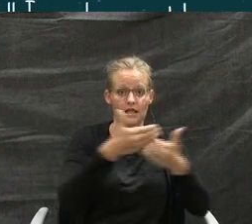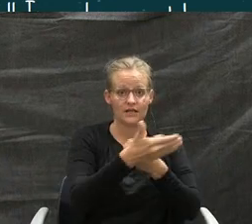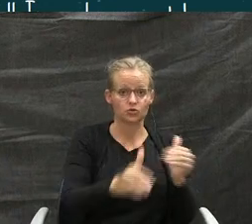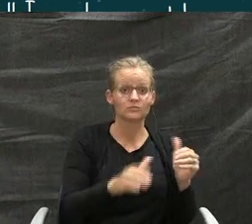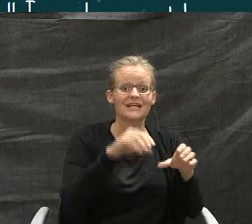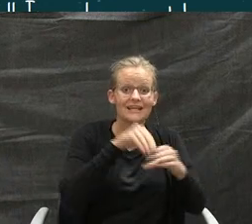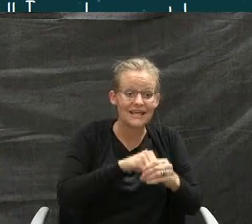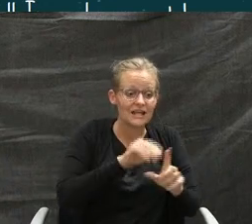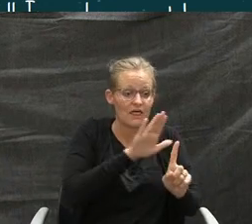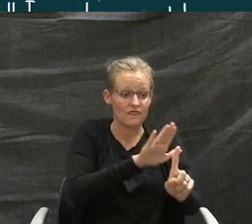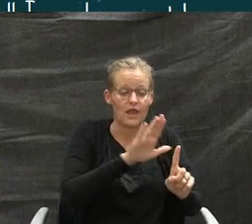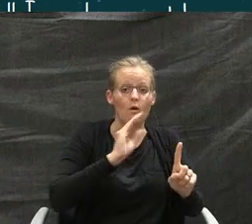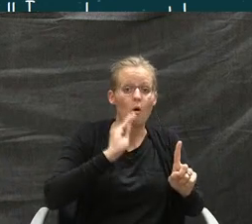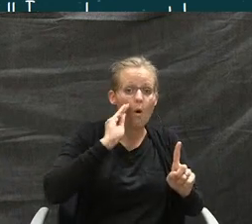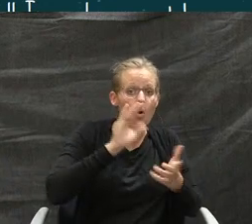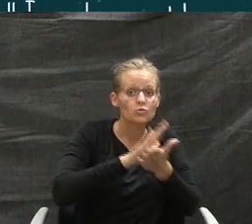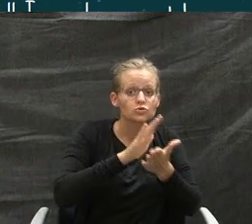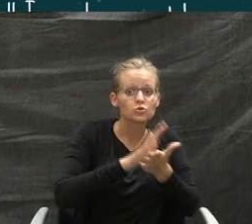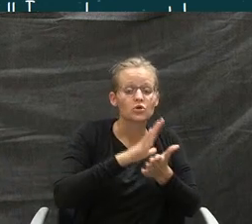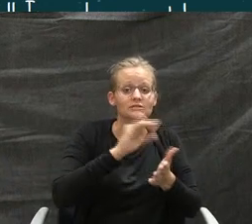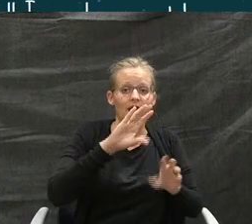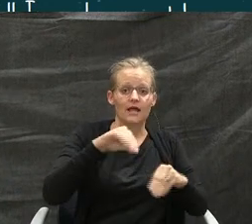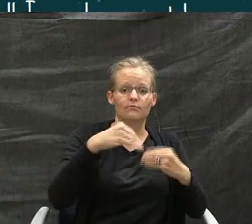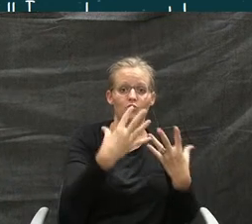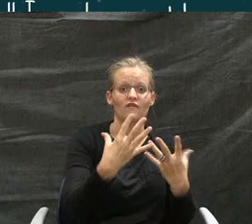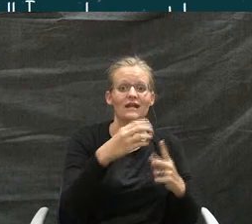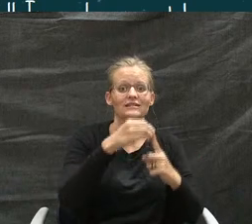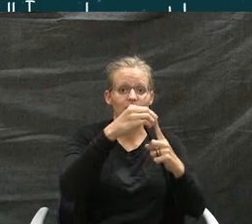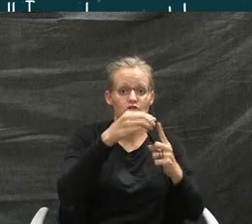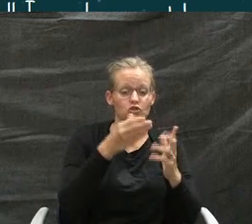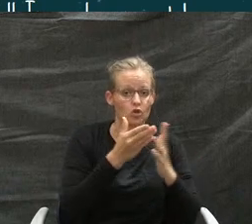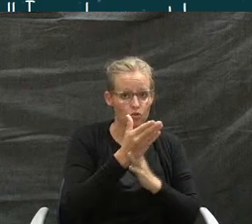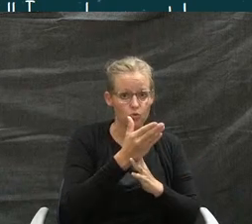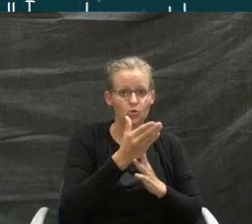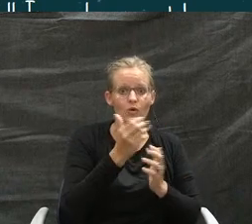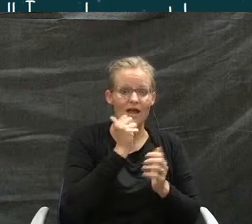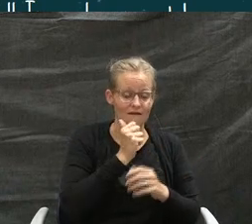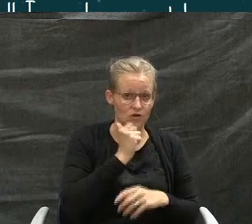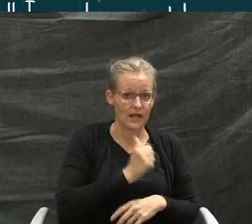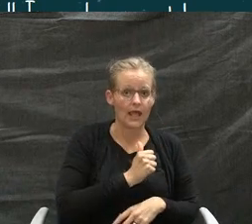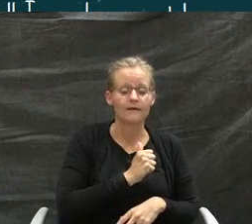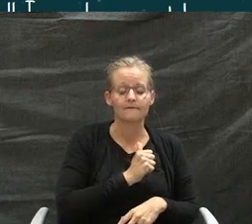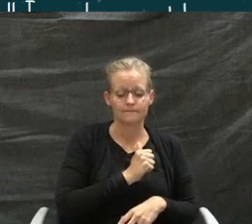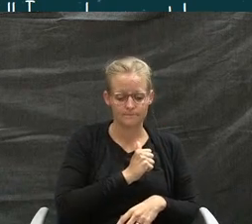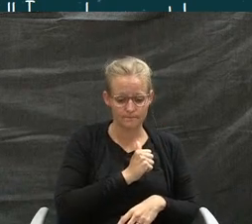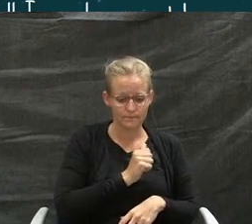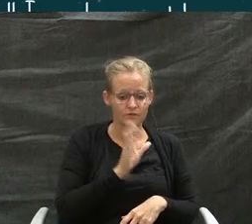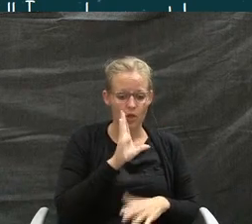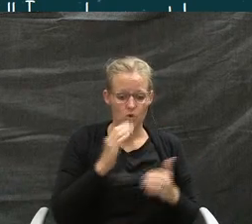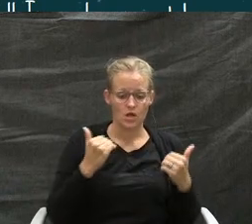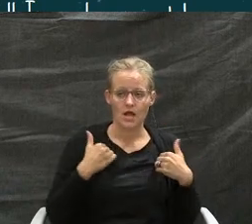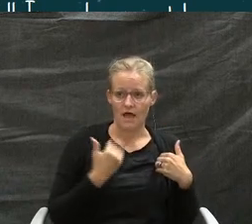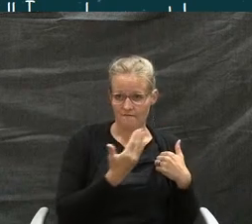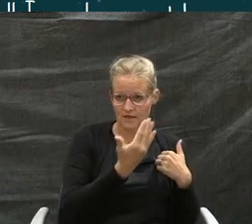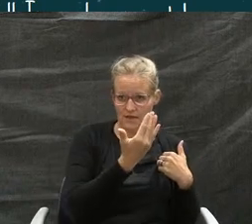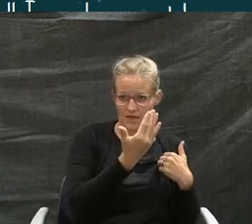included in the day they will be 15 student pods with team teaching, and I'll go more into detail later in the